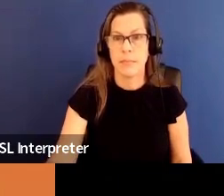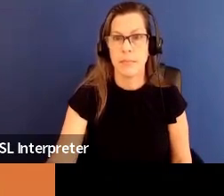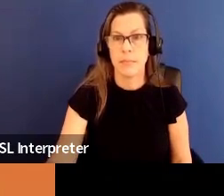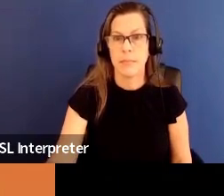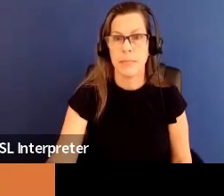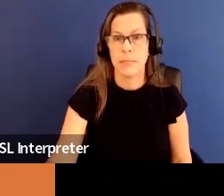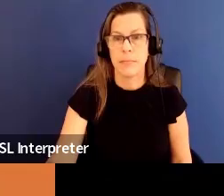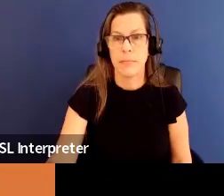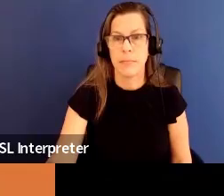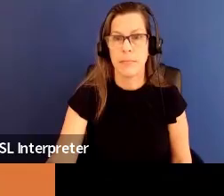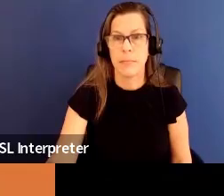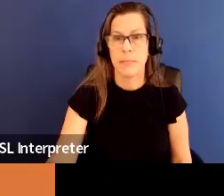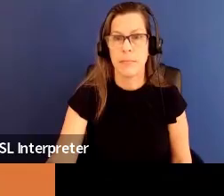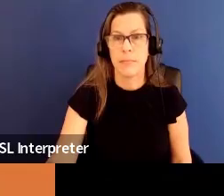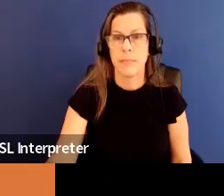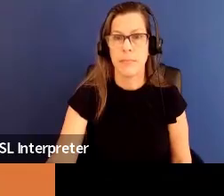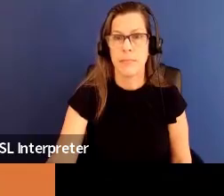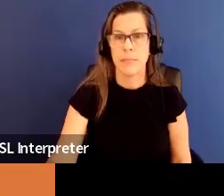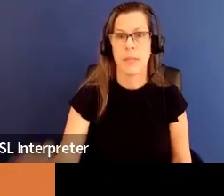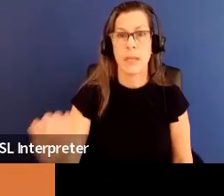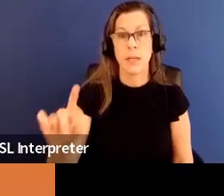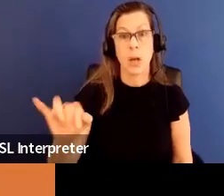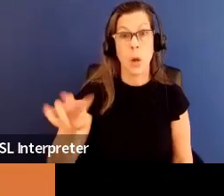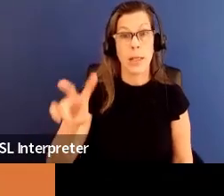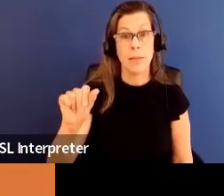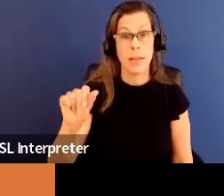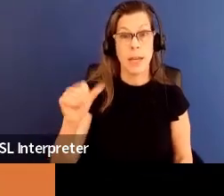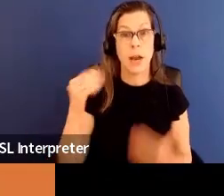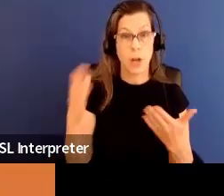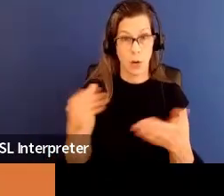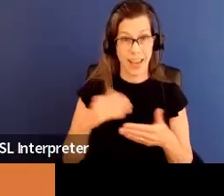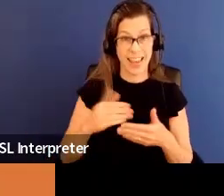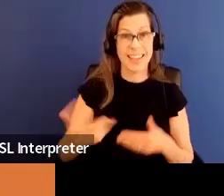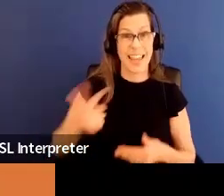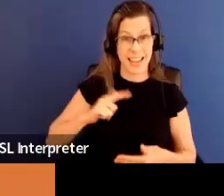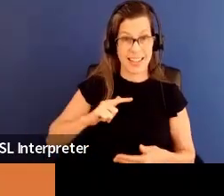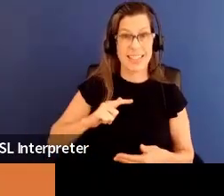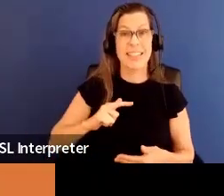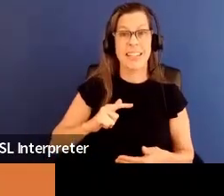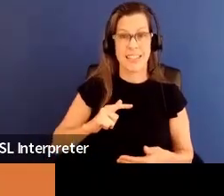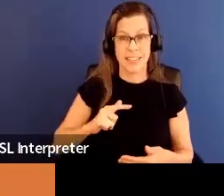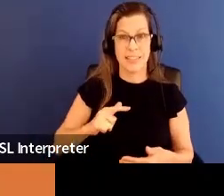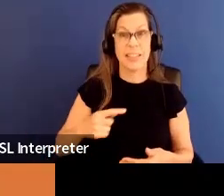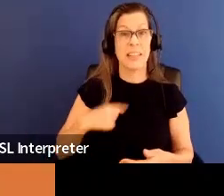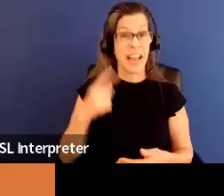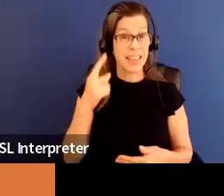disability, but that is my understanding of it and kind of the experiences that I will